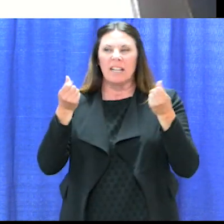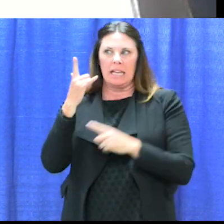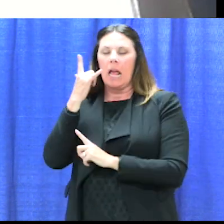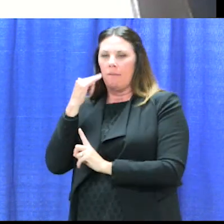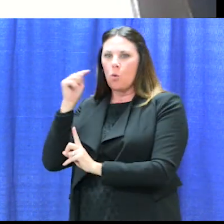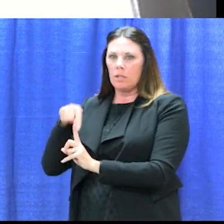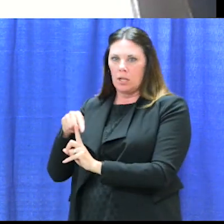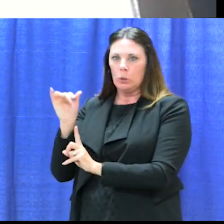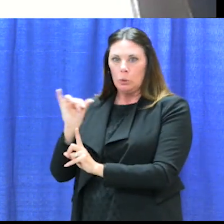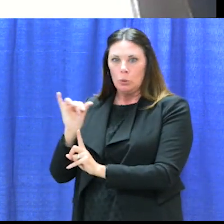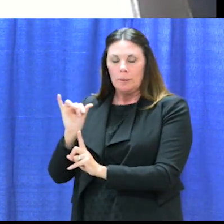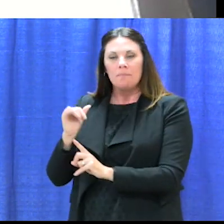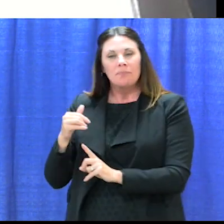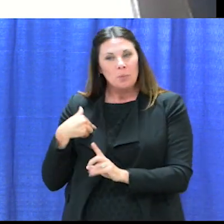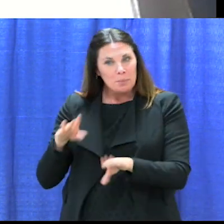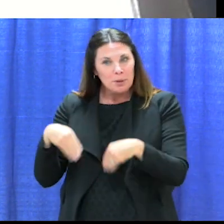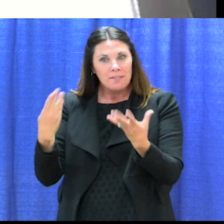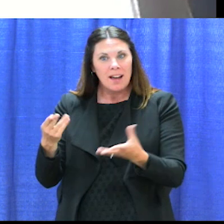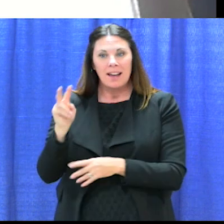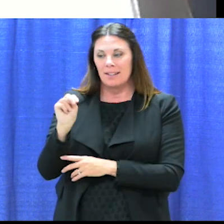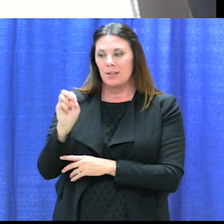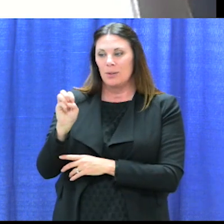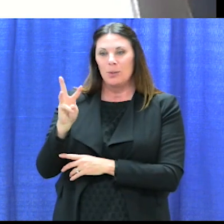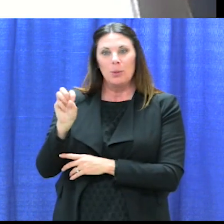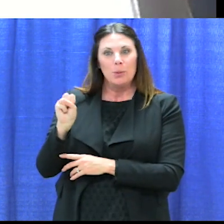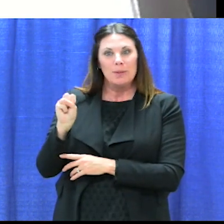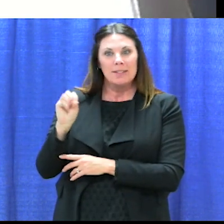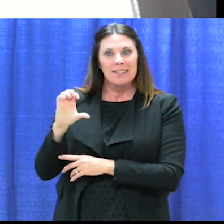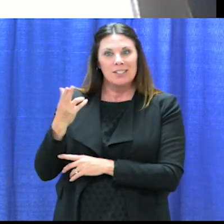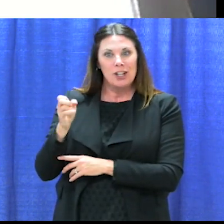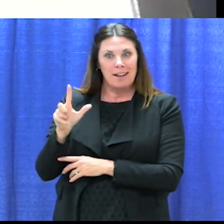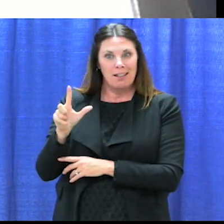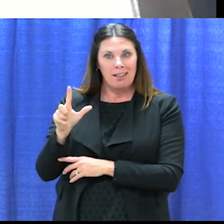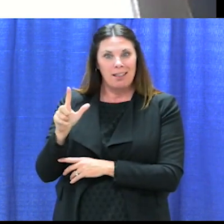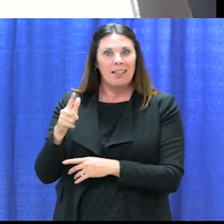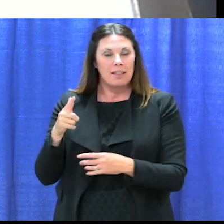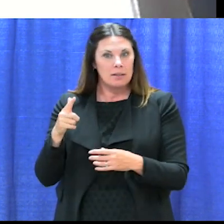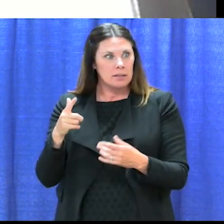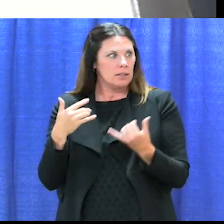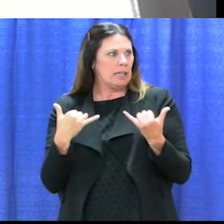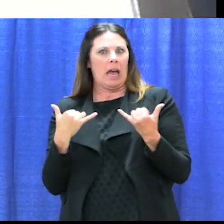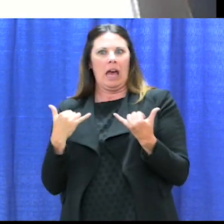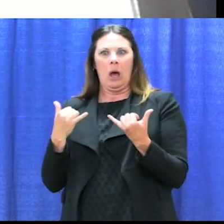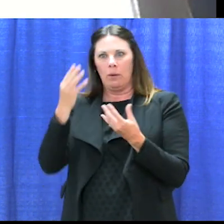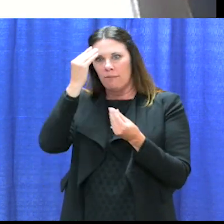we have a news channel. And we think of course access to information is critical for families right now.